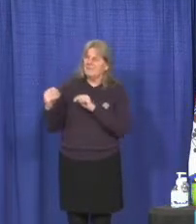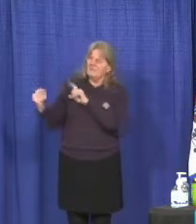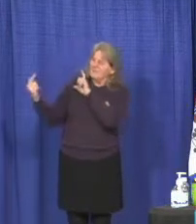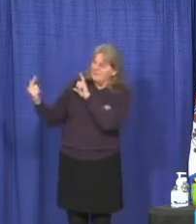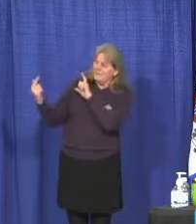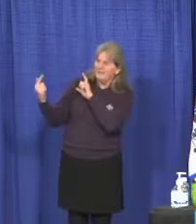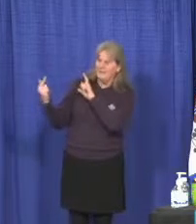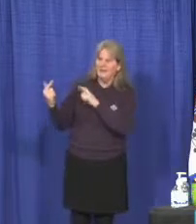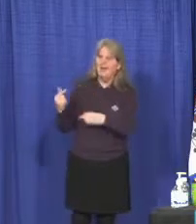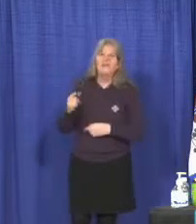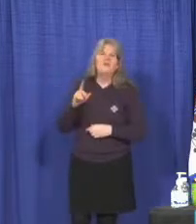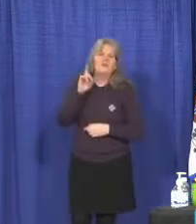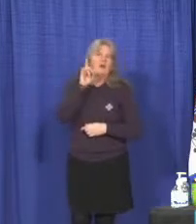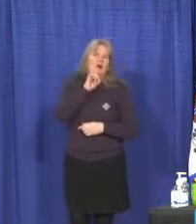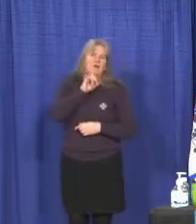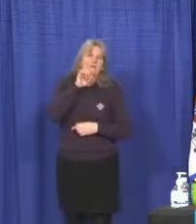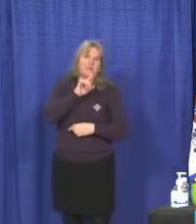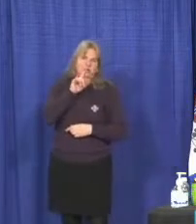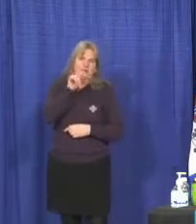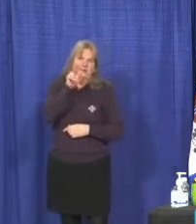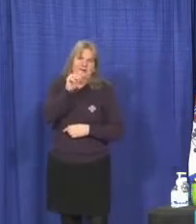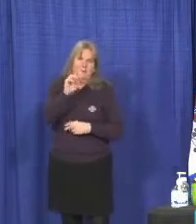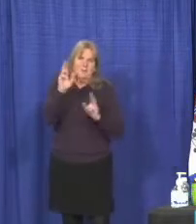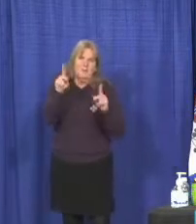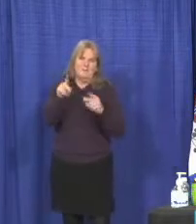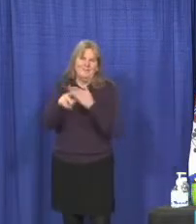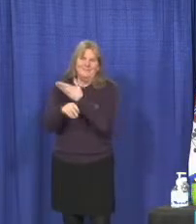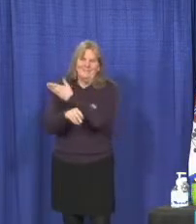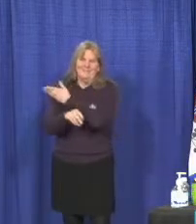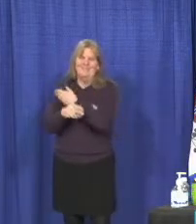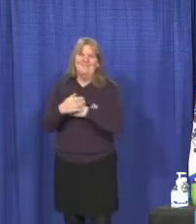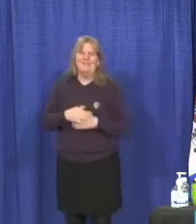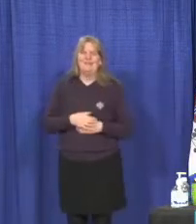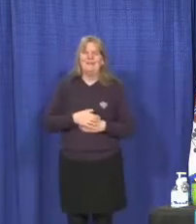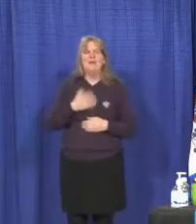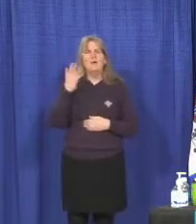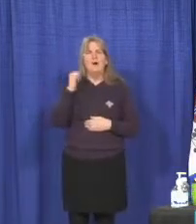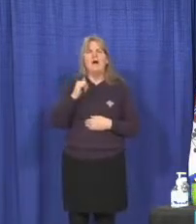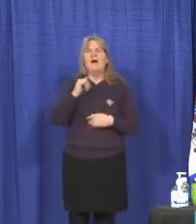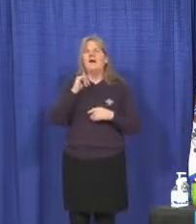fictitious Tim. To demonstrate why we don't test